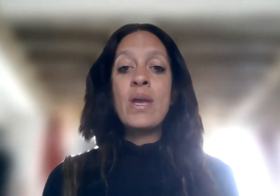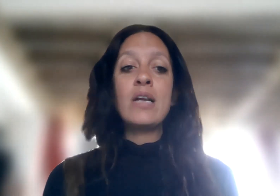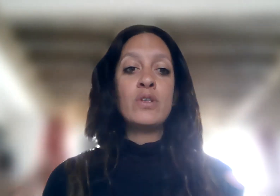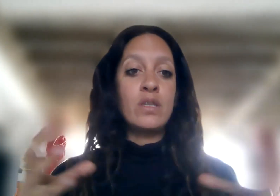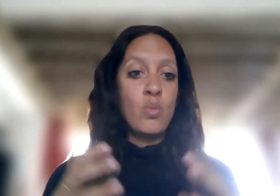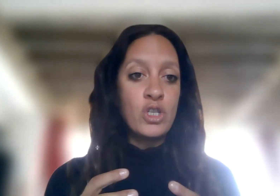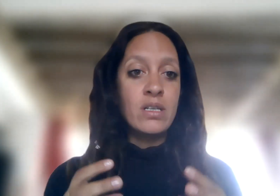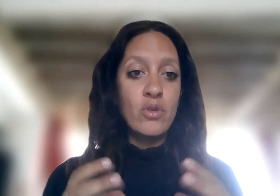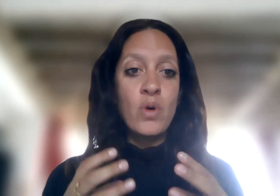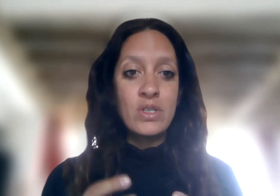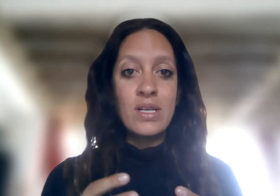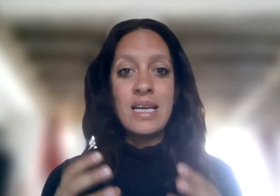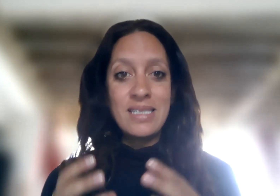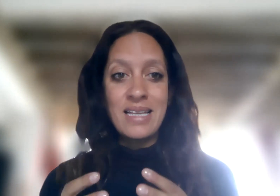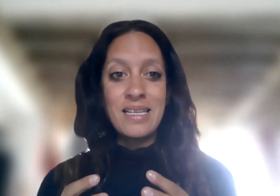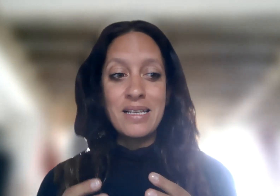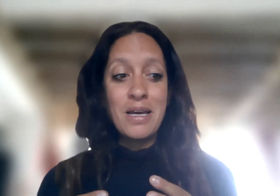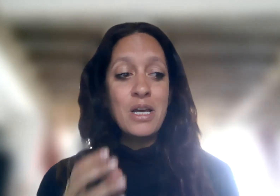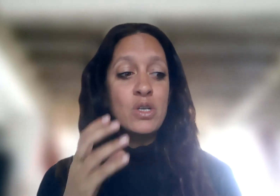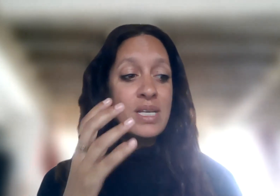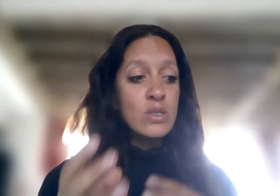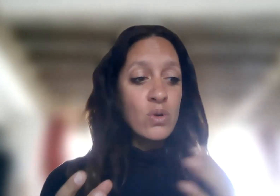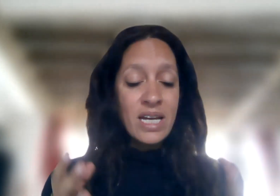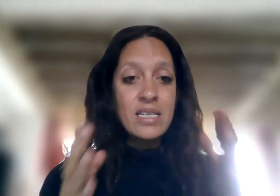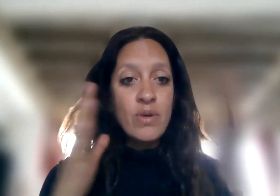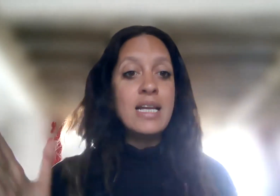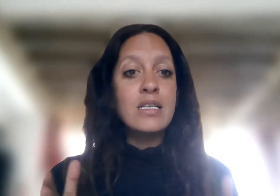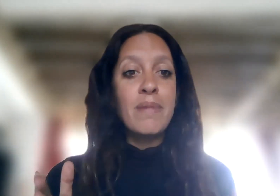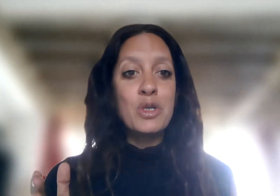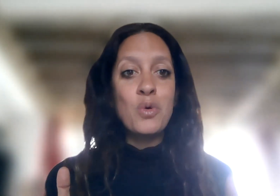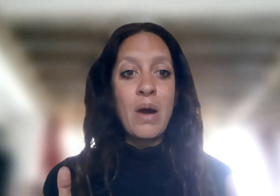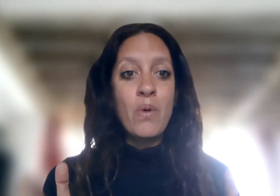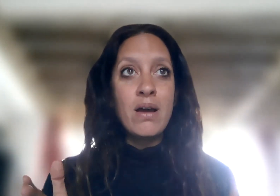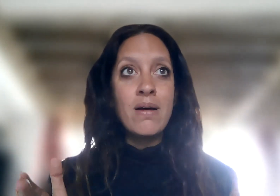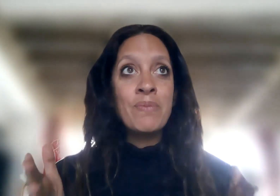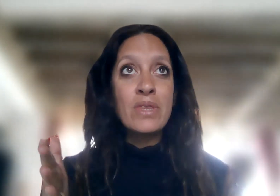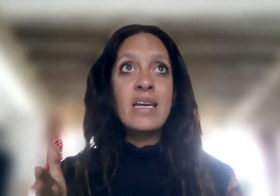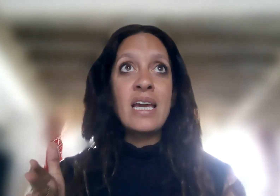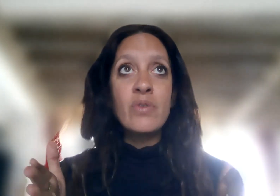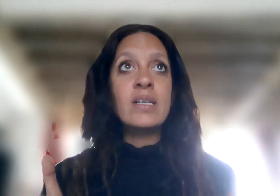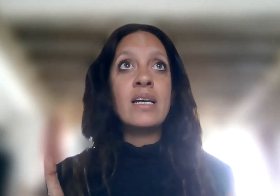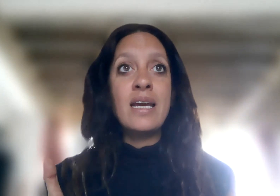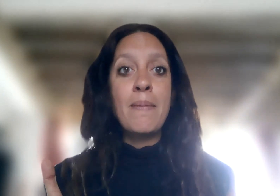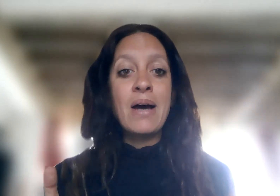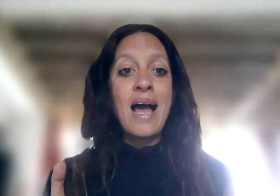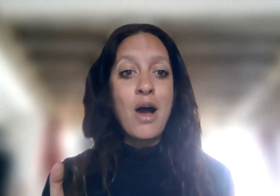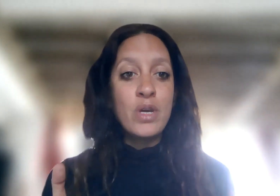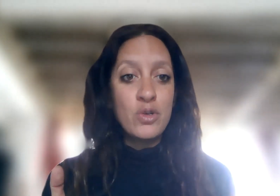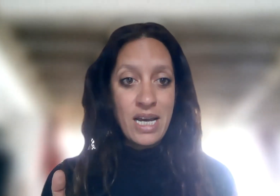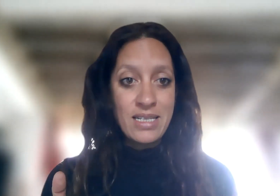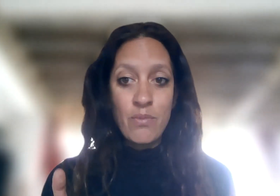we don't analyze it. There are many factors in there. Sometimes it work , in Sri Lanka, when we worked with them, how we